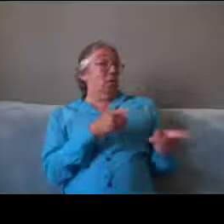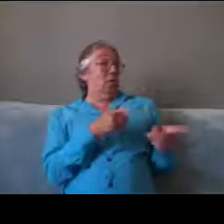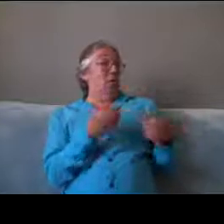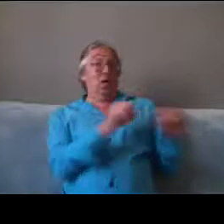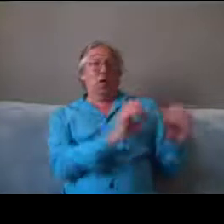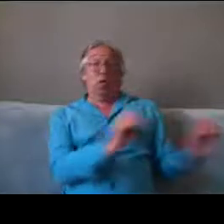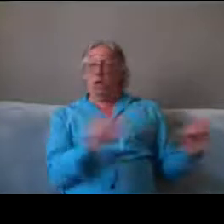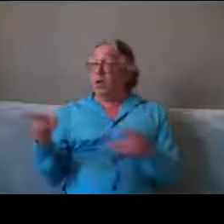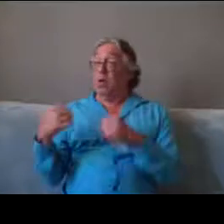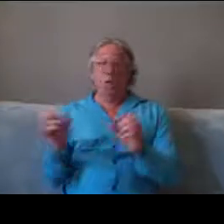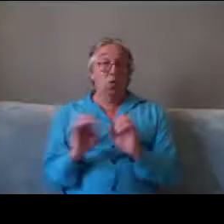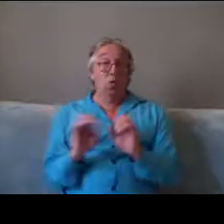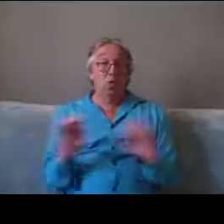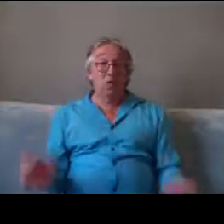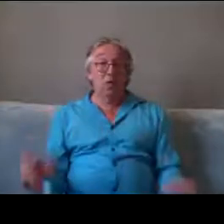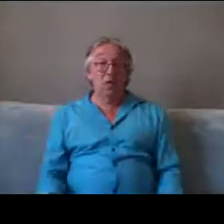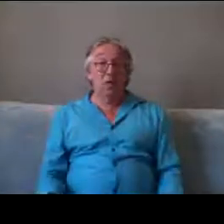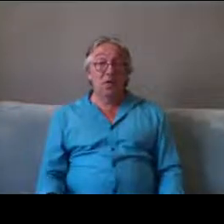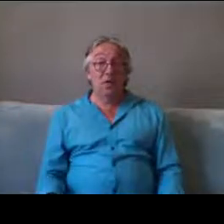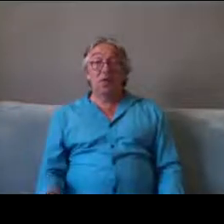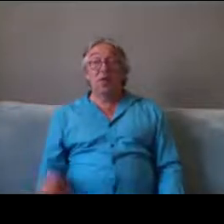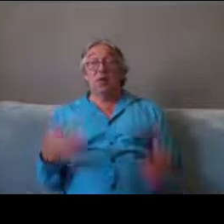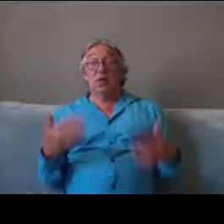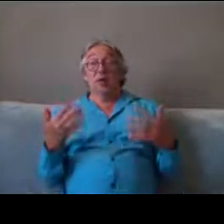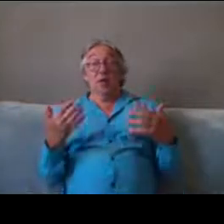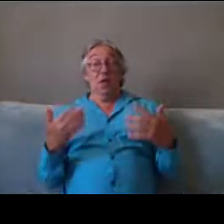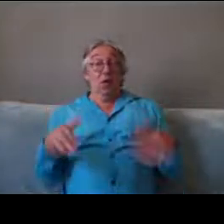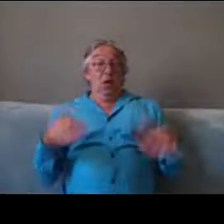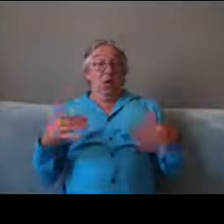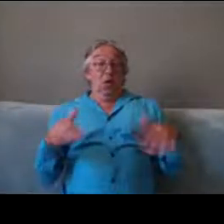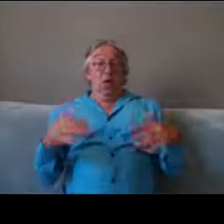Probably the one you know better as well because it's a key action